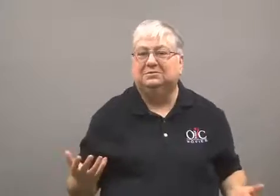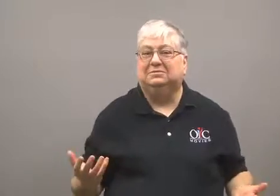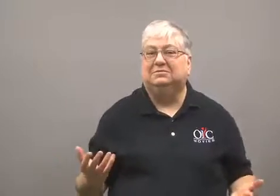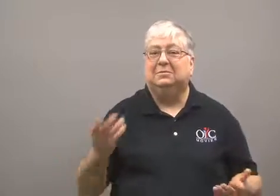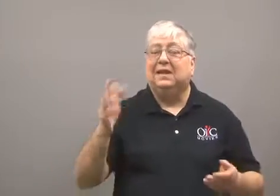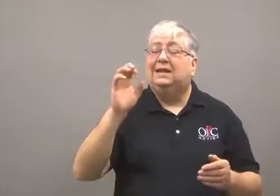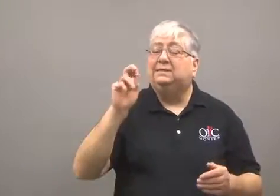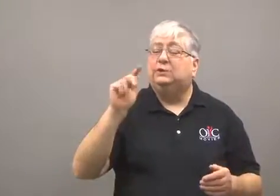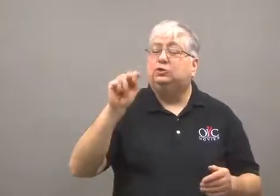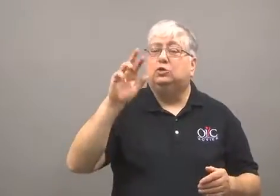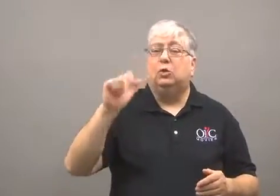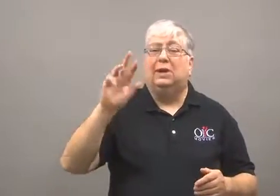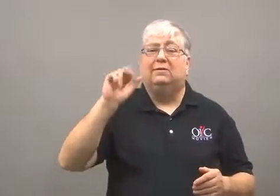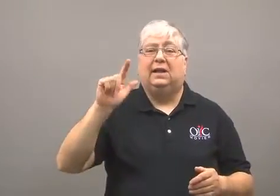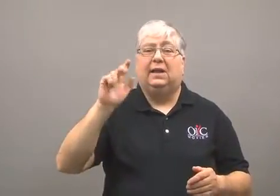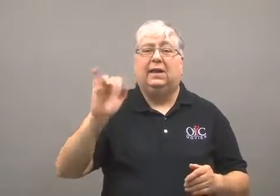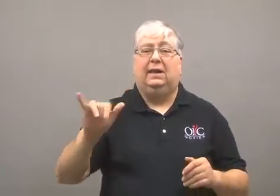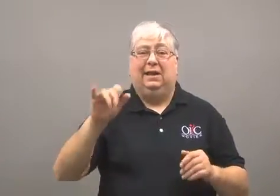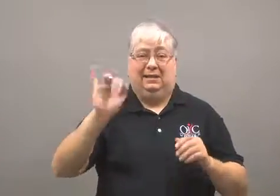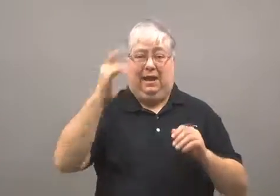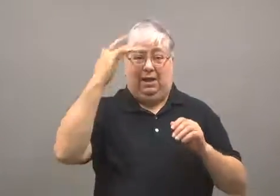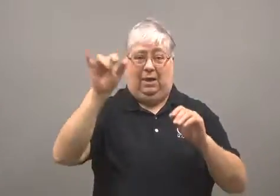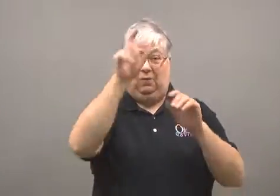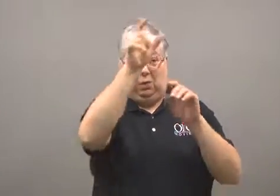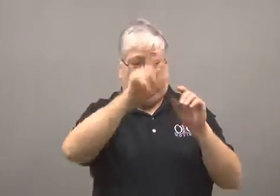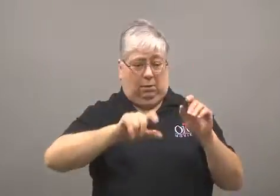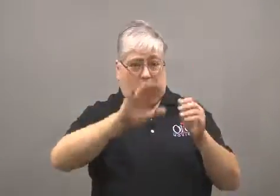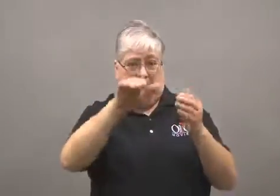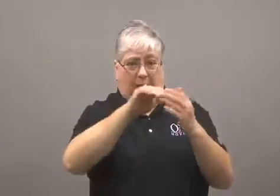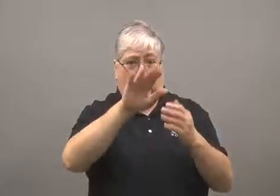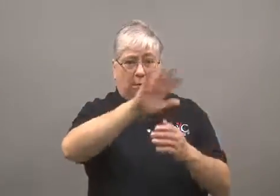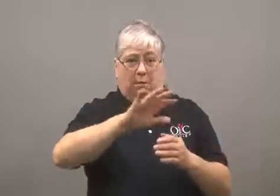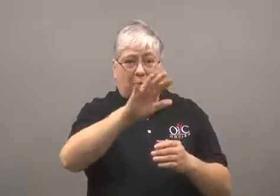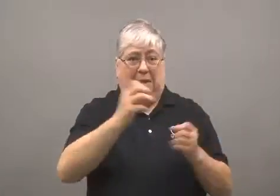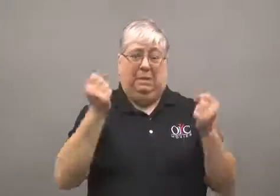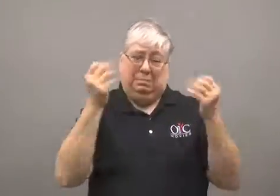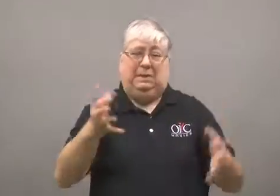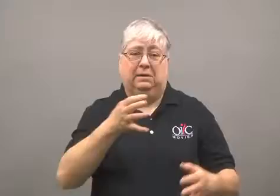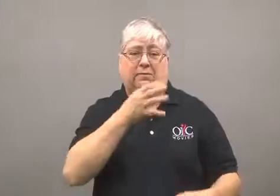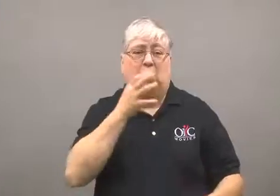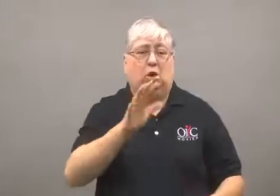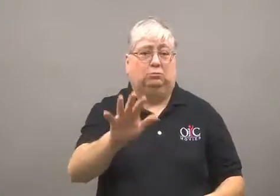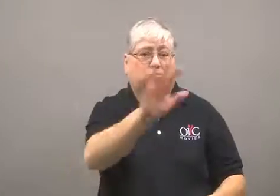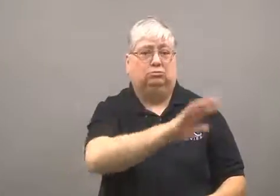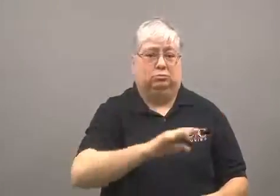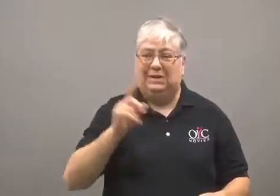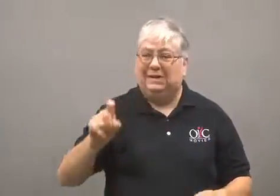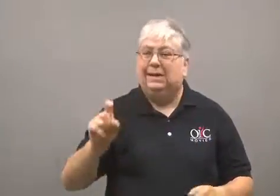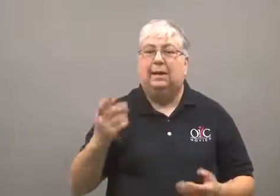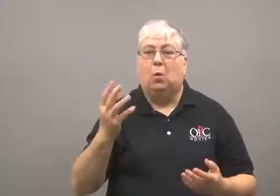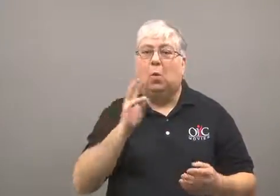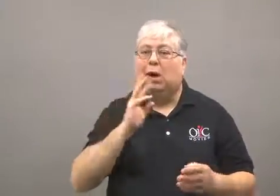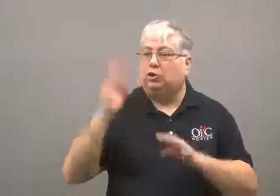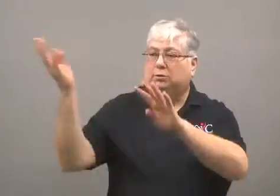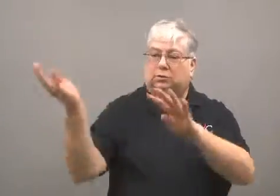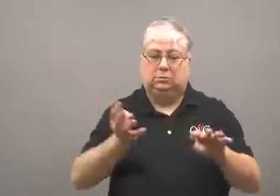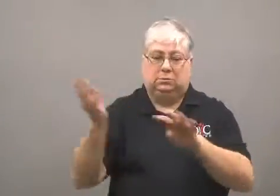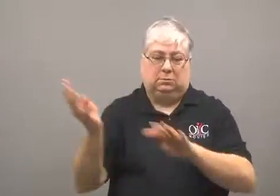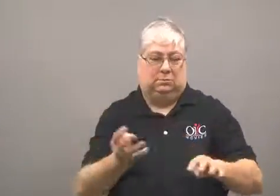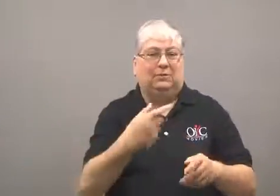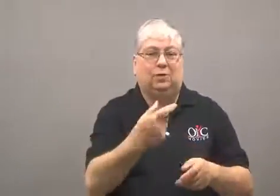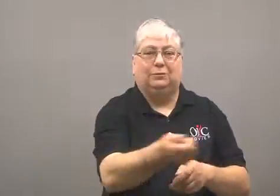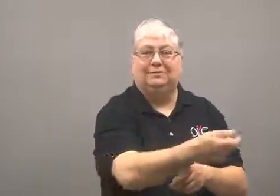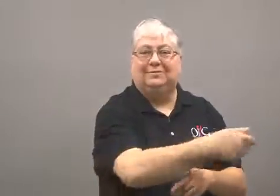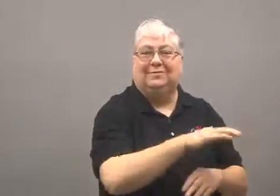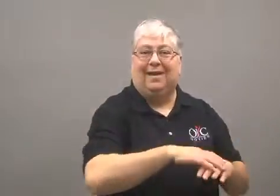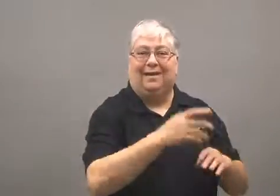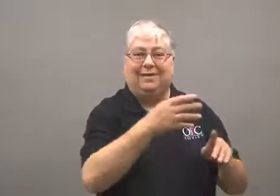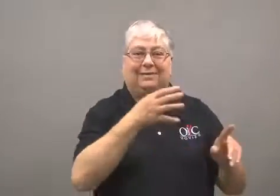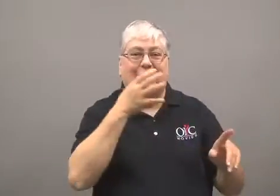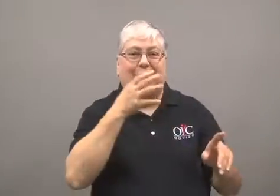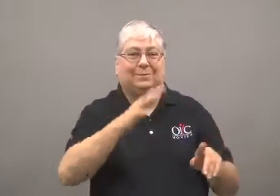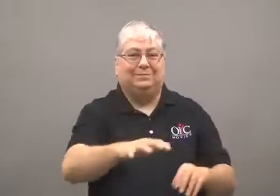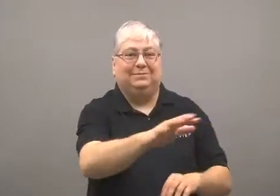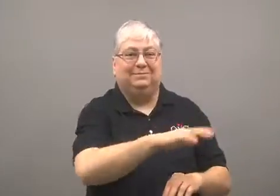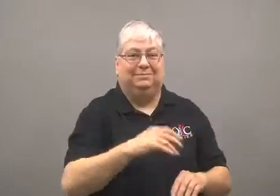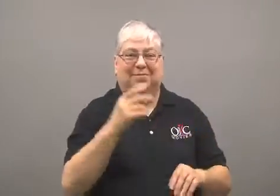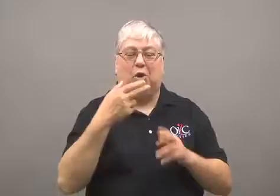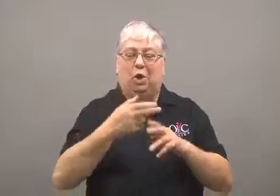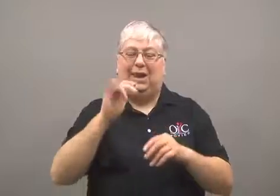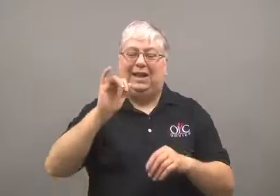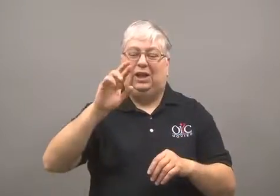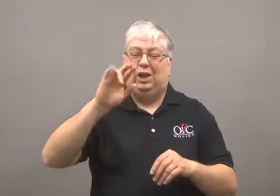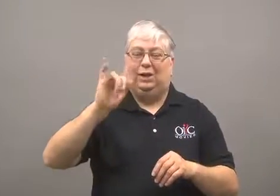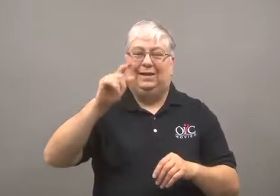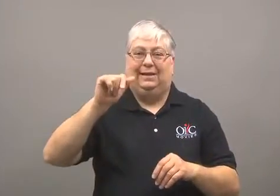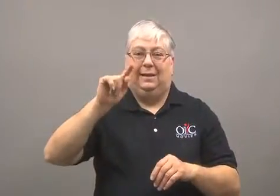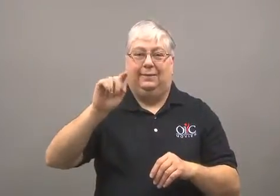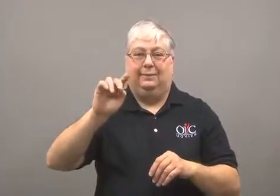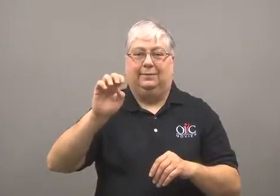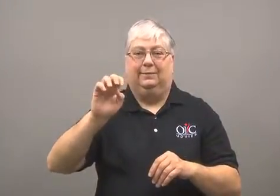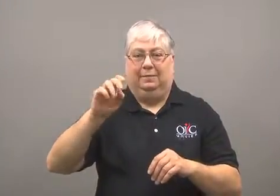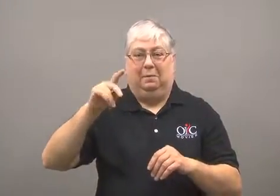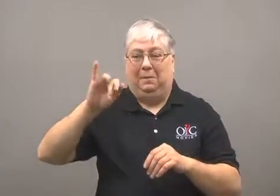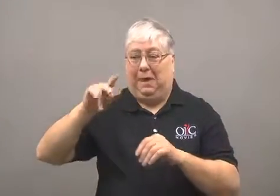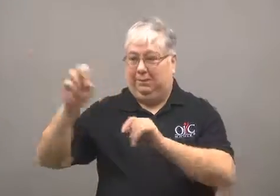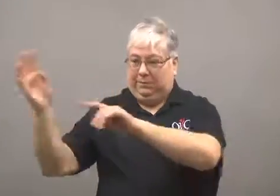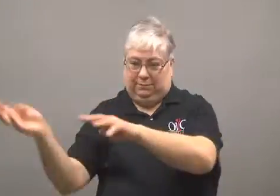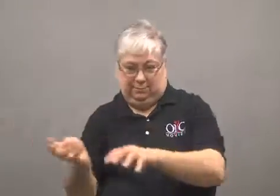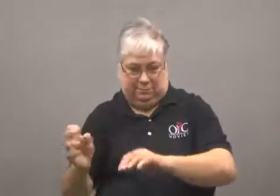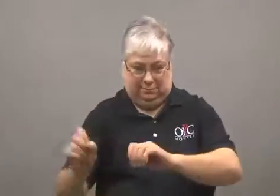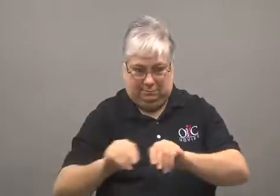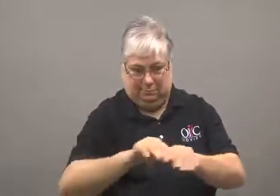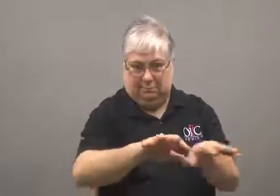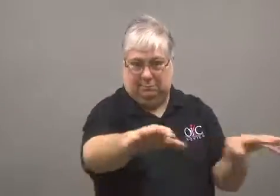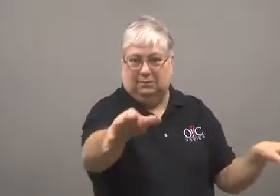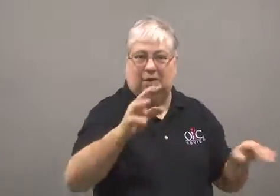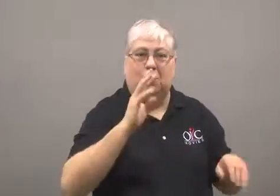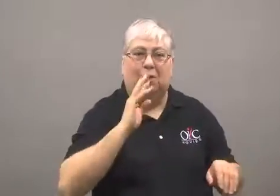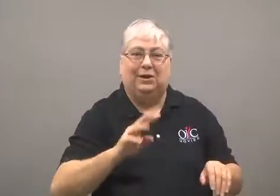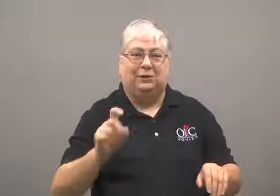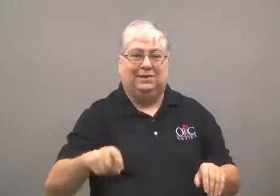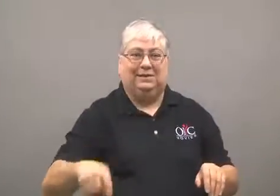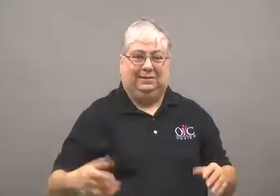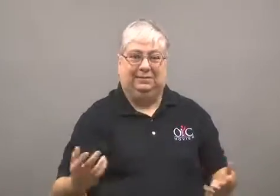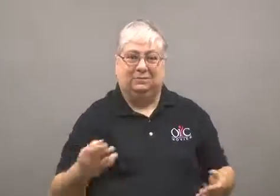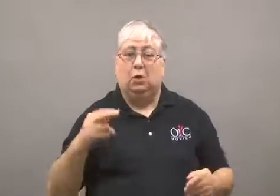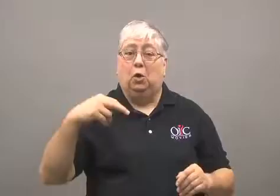The Central Valley is home to many farms, and needs a lot of water for irrigating crops.